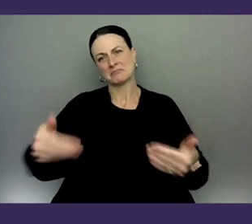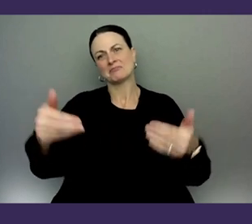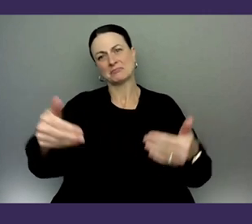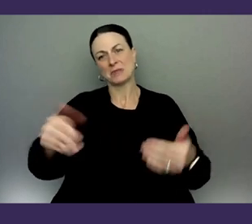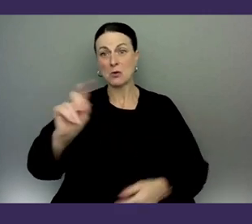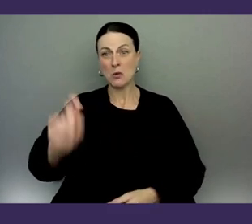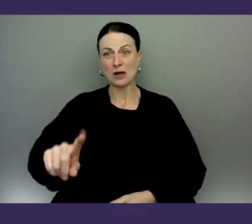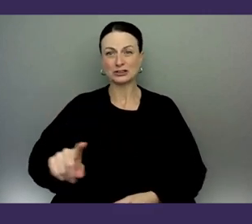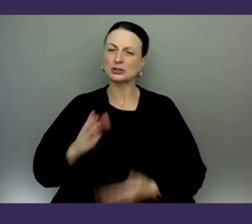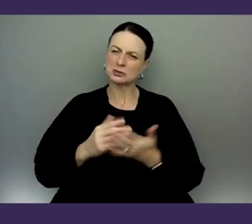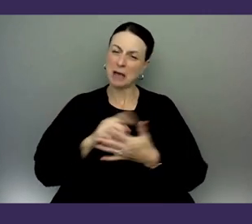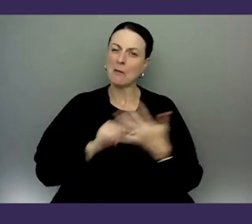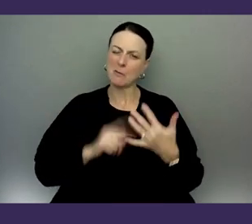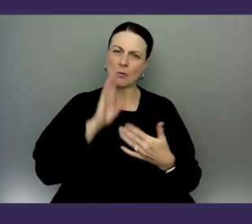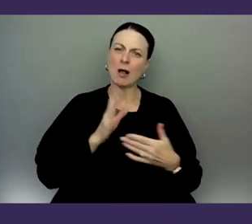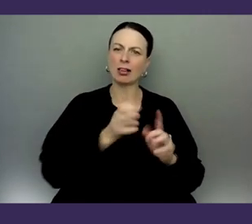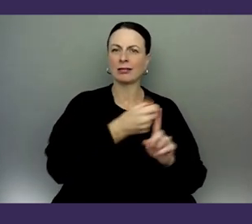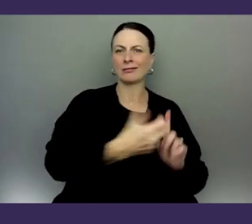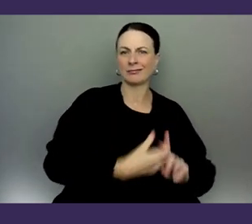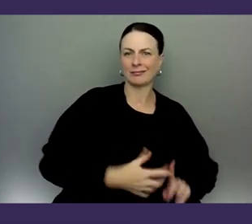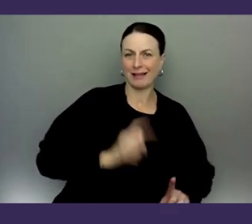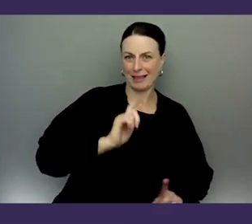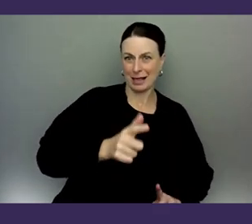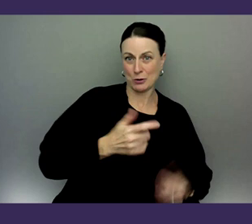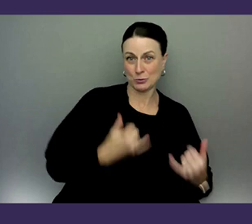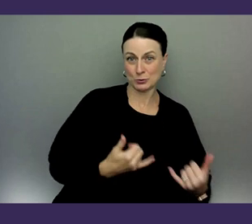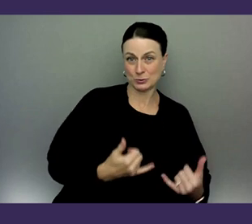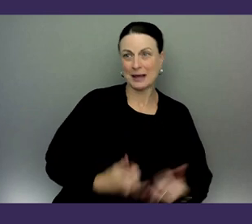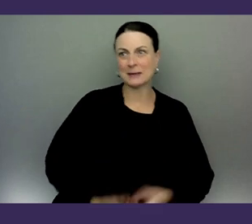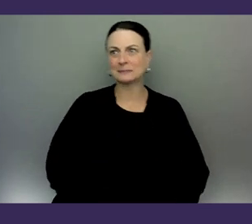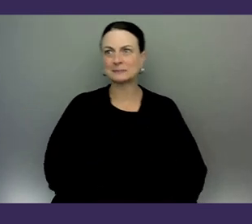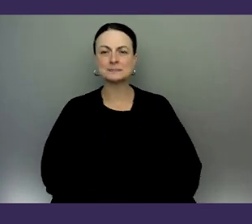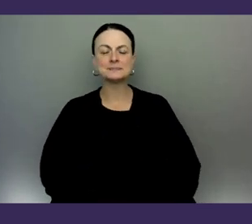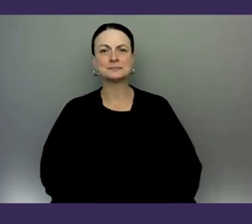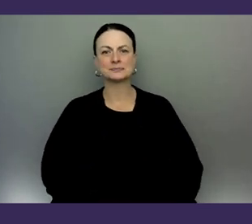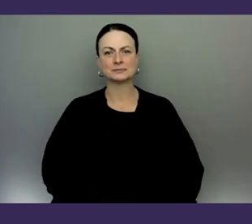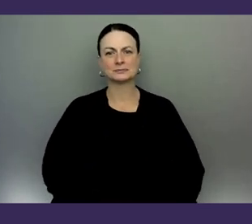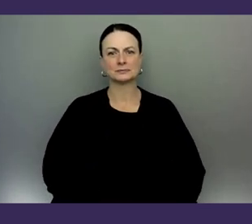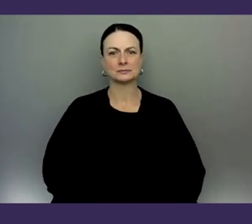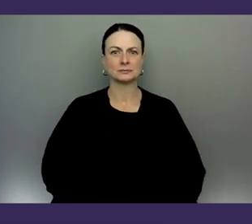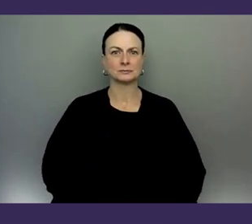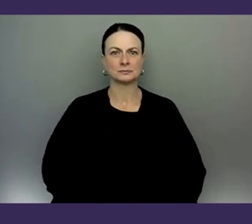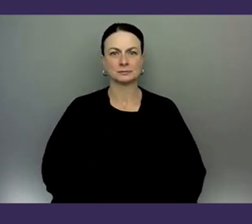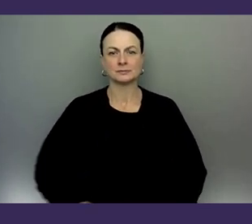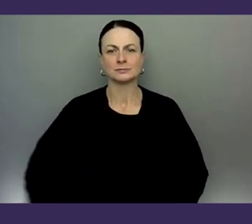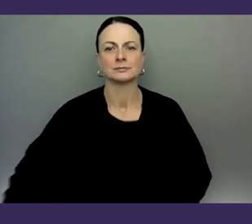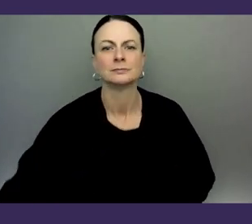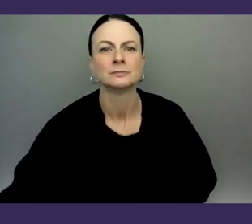into some of the things we're gonna talk about today. So I will now pass it over to Morgan